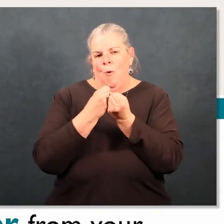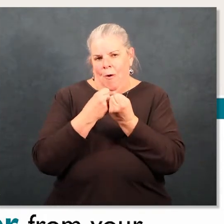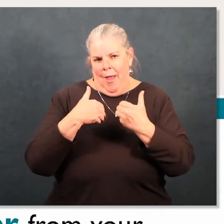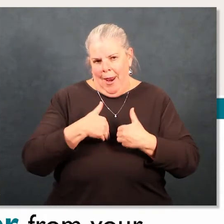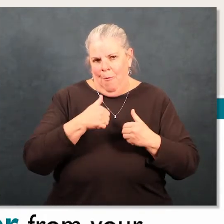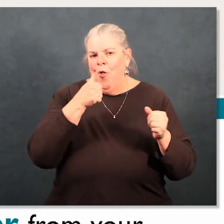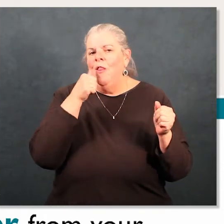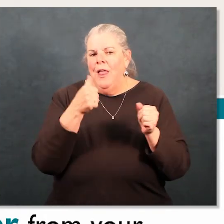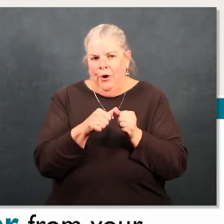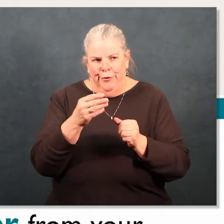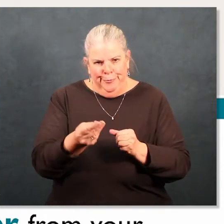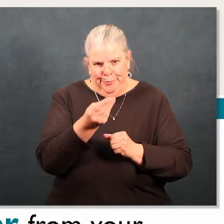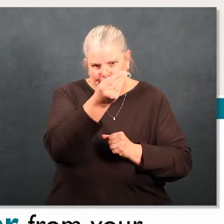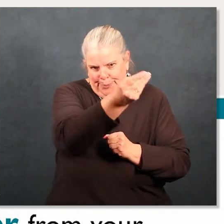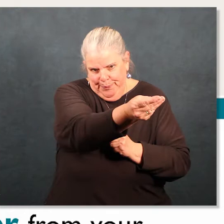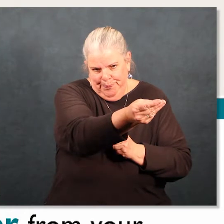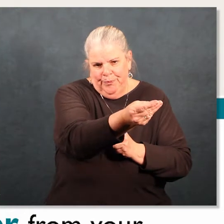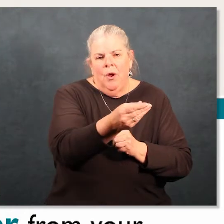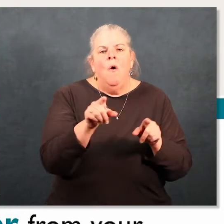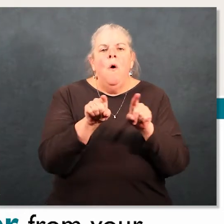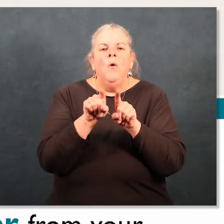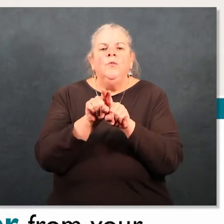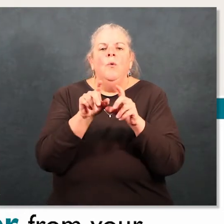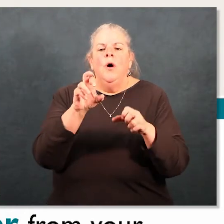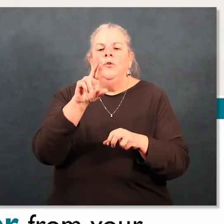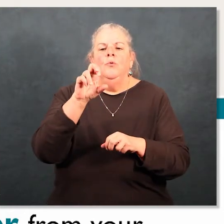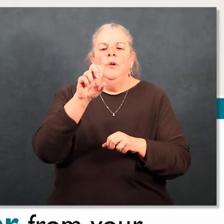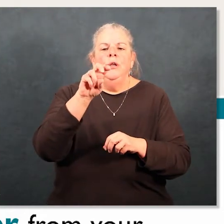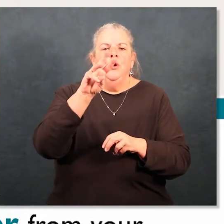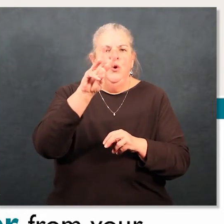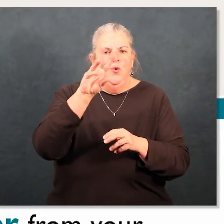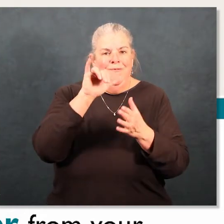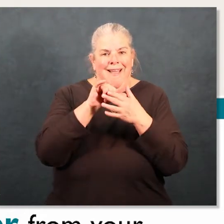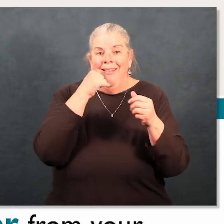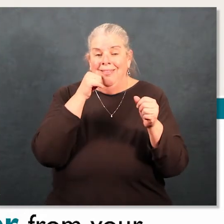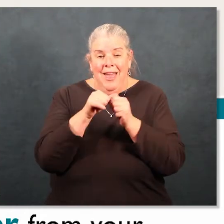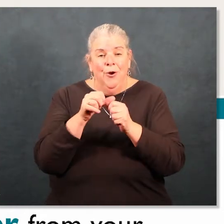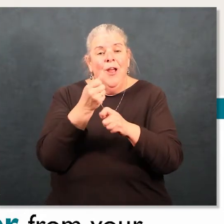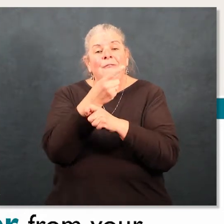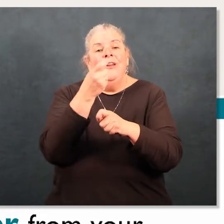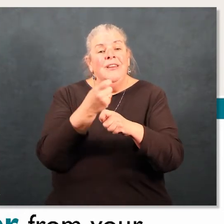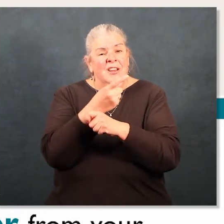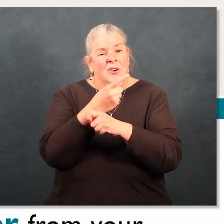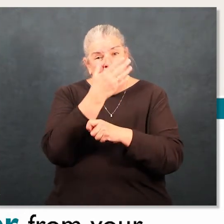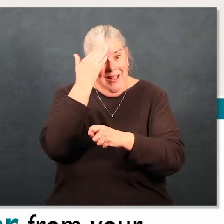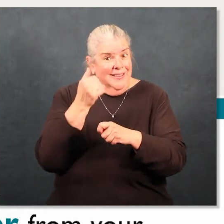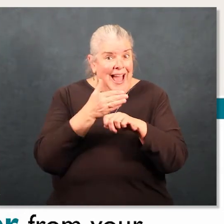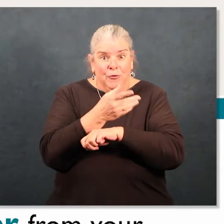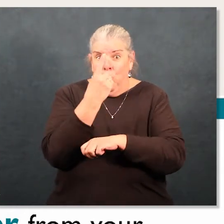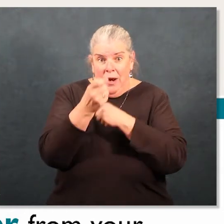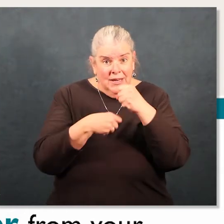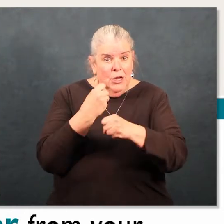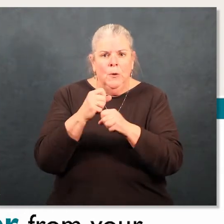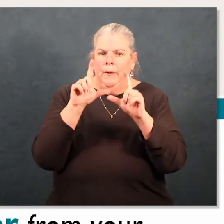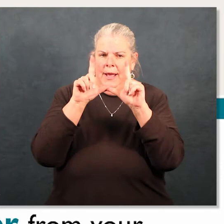and you'll wanna renew your letter every year. They expire after one year. So you'll wanna stay in touch